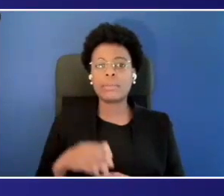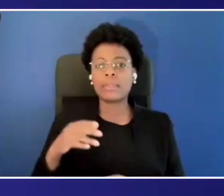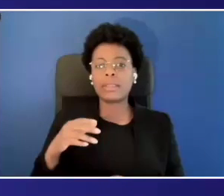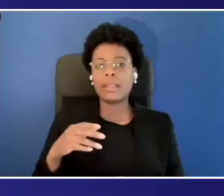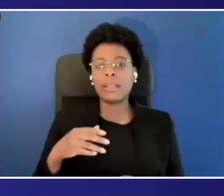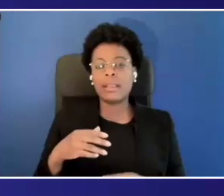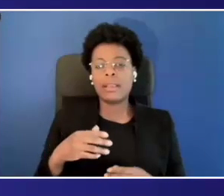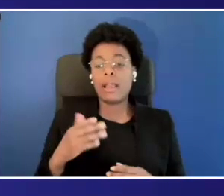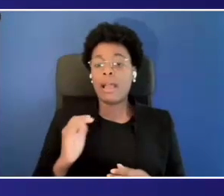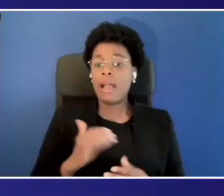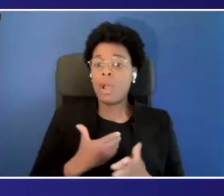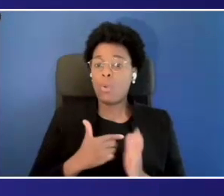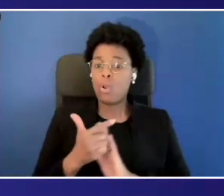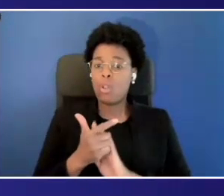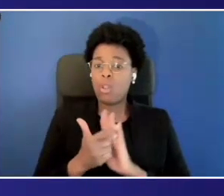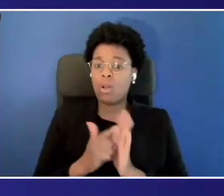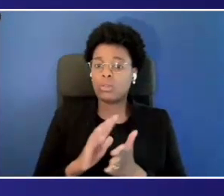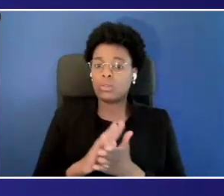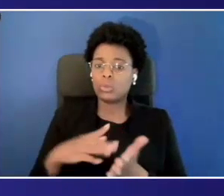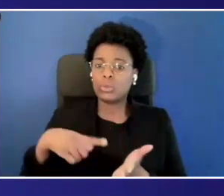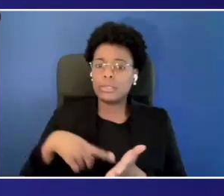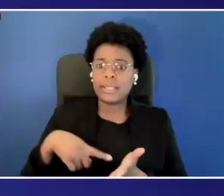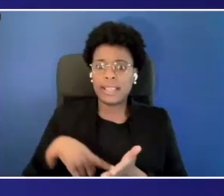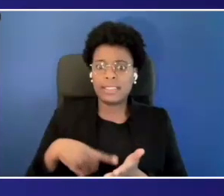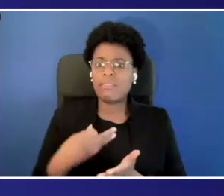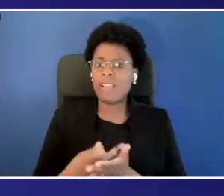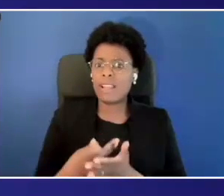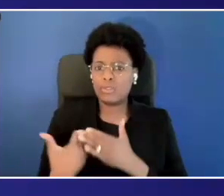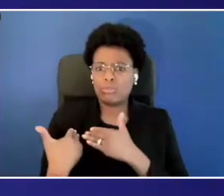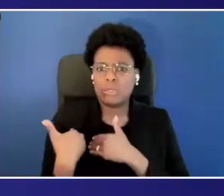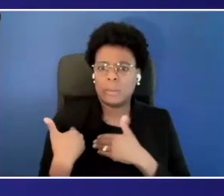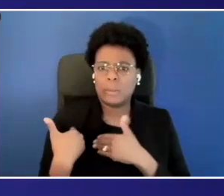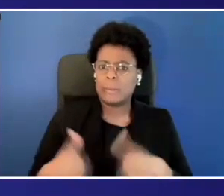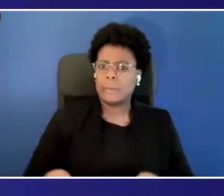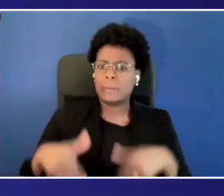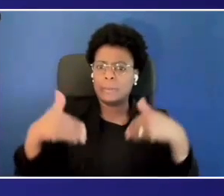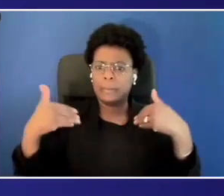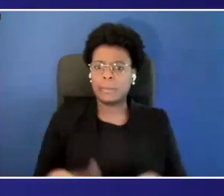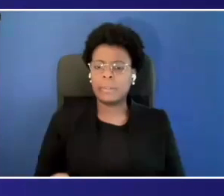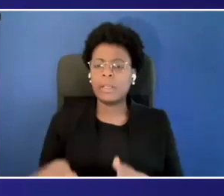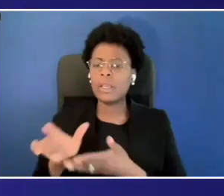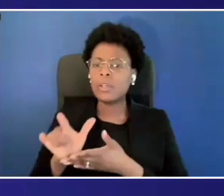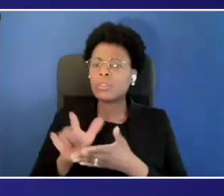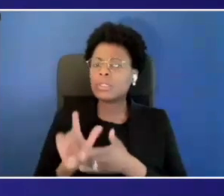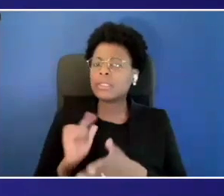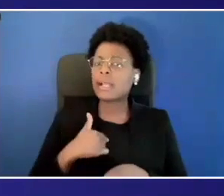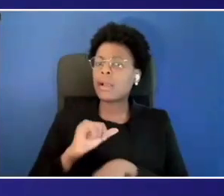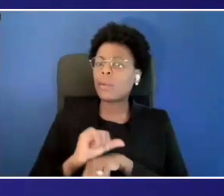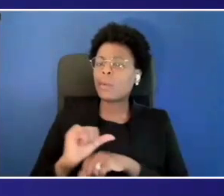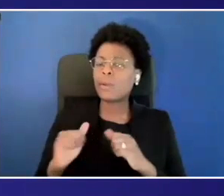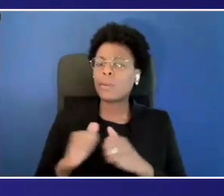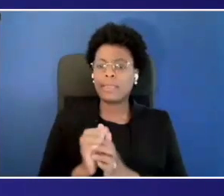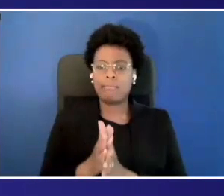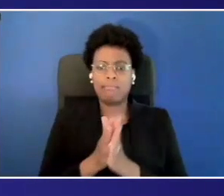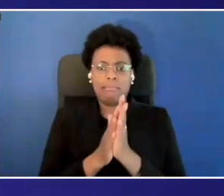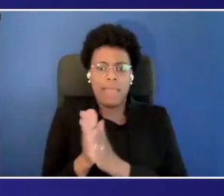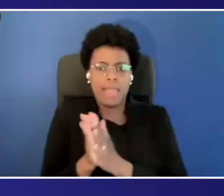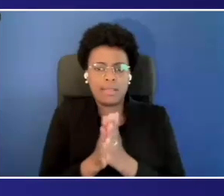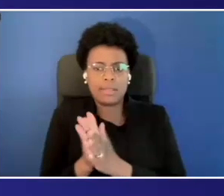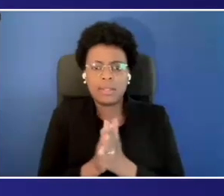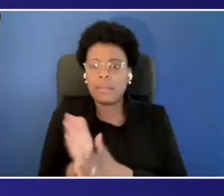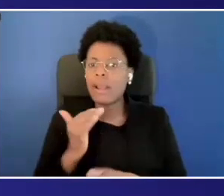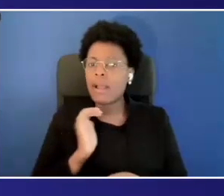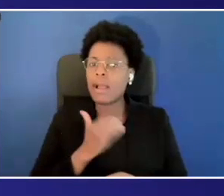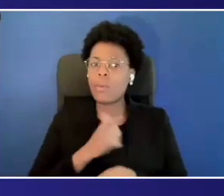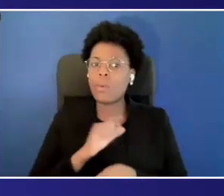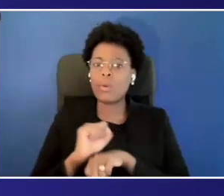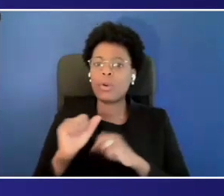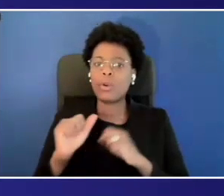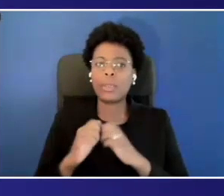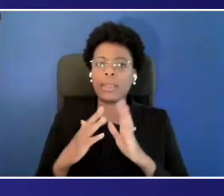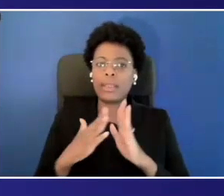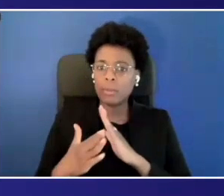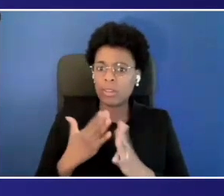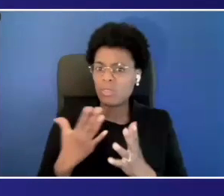Is the financial burden that is holding us back? To be clear, the attorneys that I work with are very passionate about the work that we do for the people of our community and they want to be doing that work.